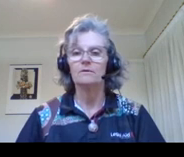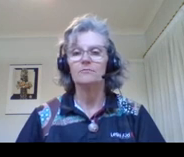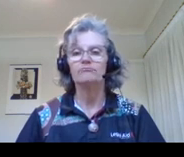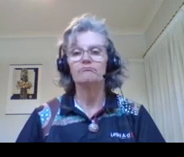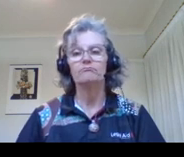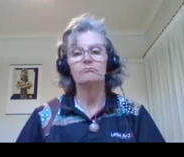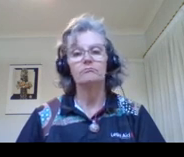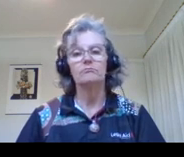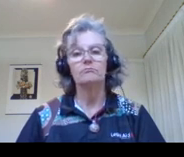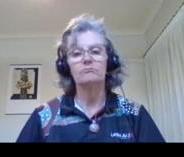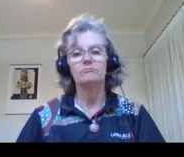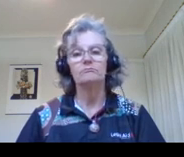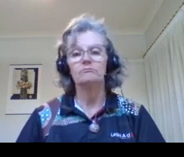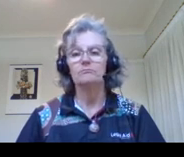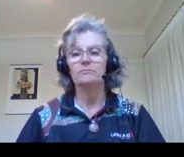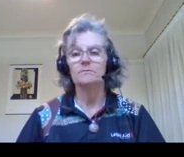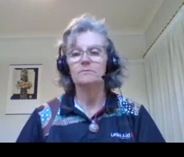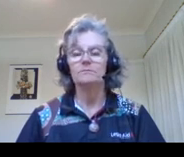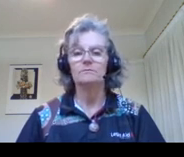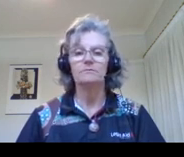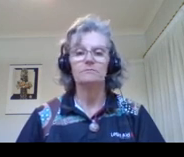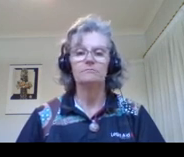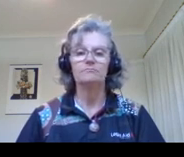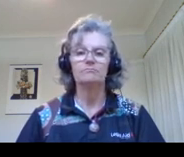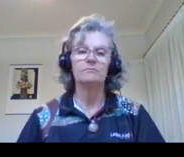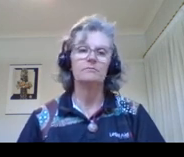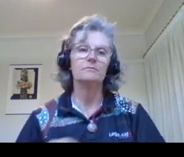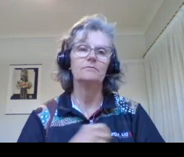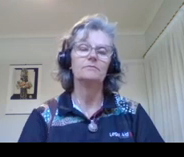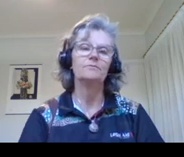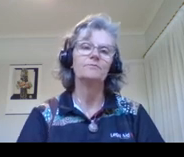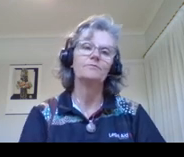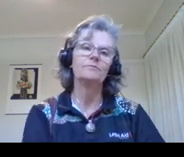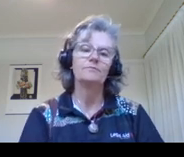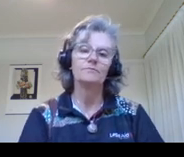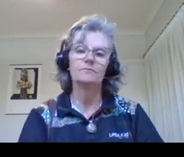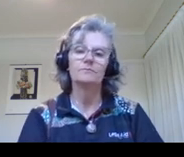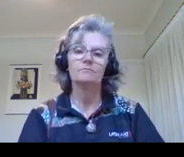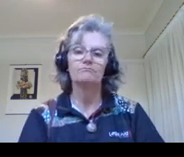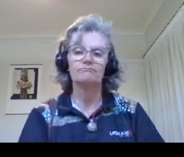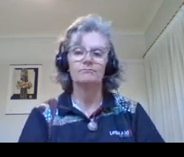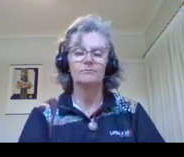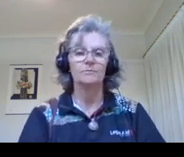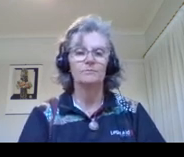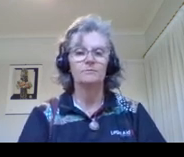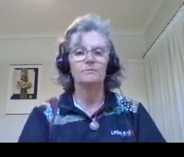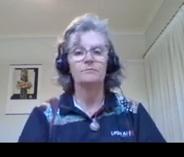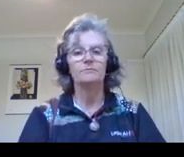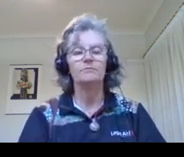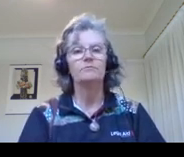yeah, it's a bit of a difficult one I suppose you'd have to demonstrate that you’ve that you've